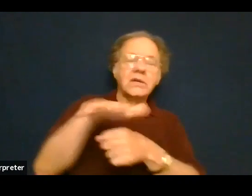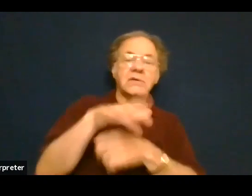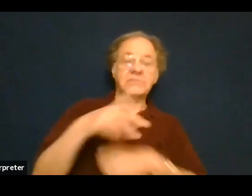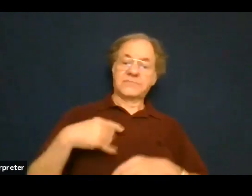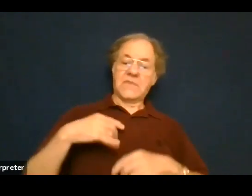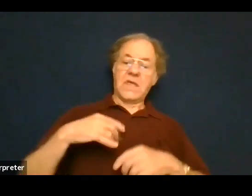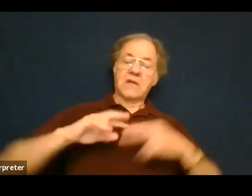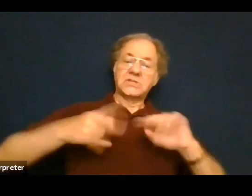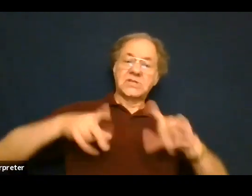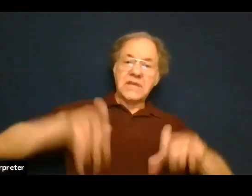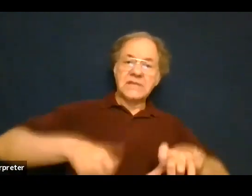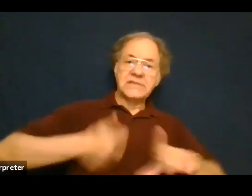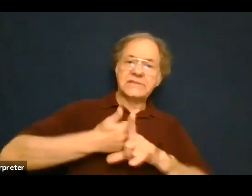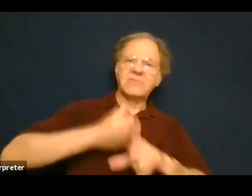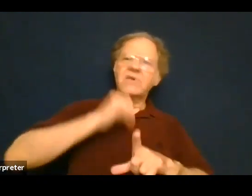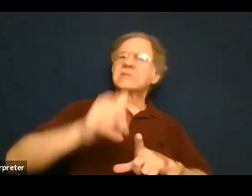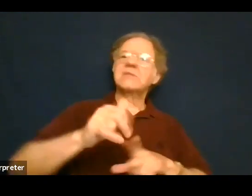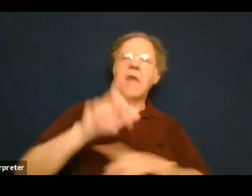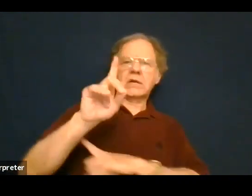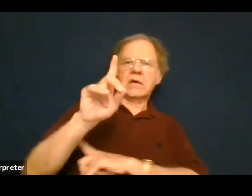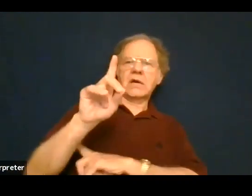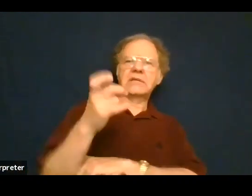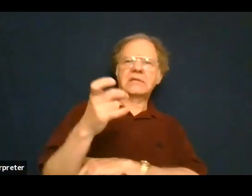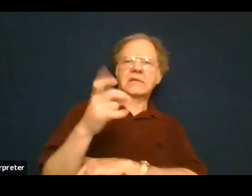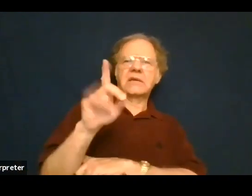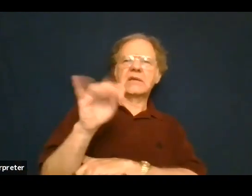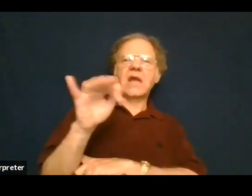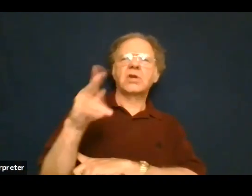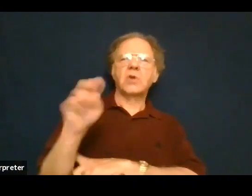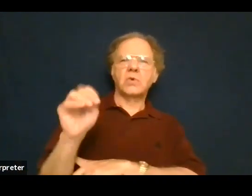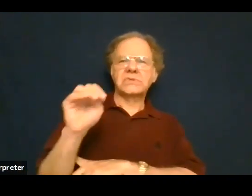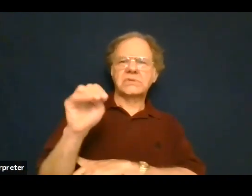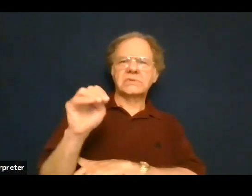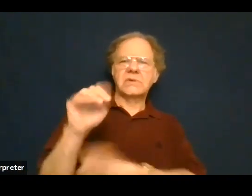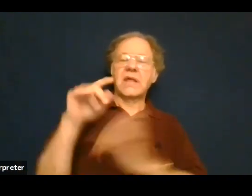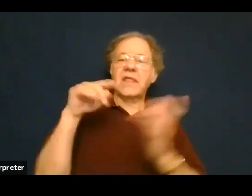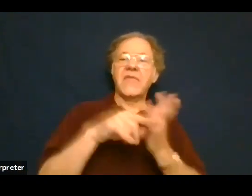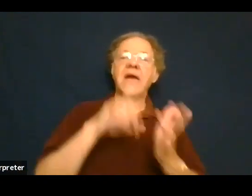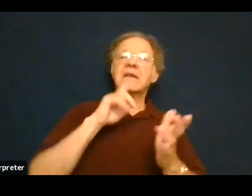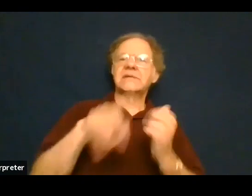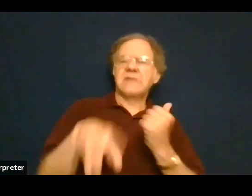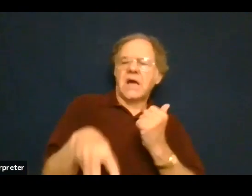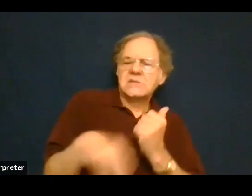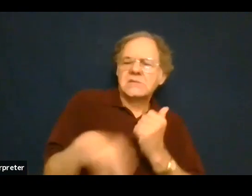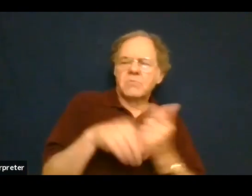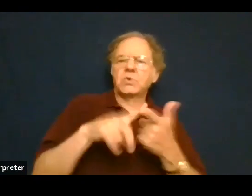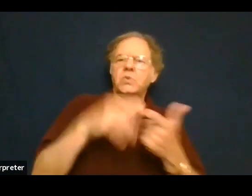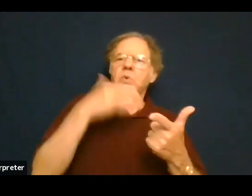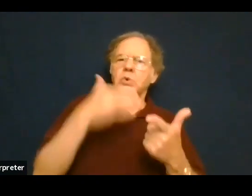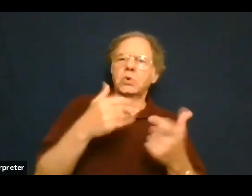the diagnosis of the disease. It is a supplement to good, strong, clinical diagnosis.